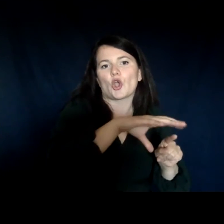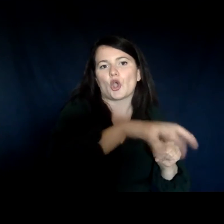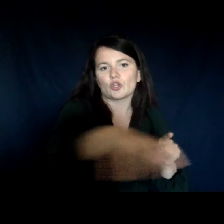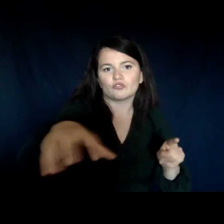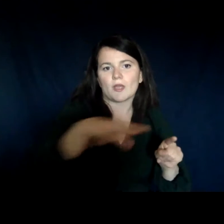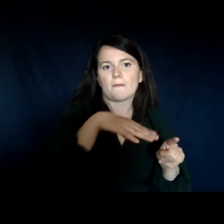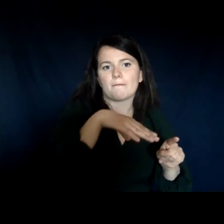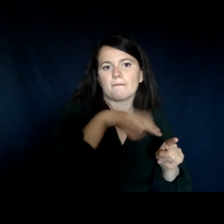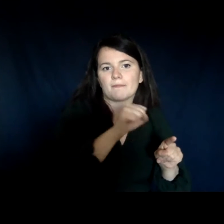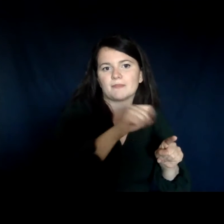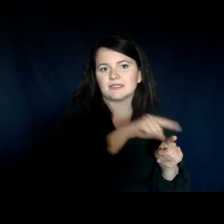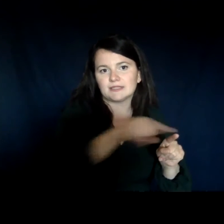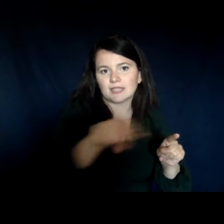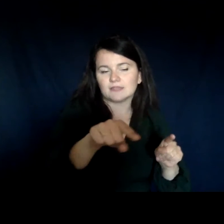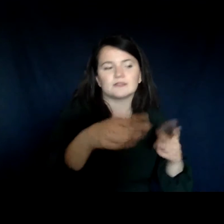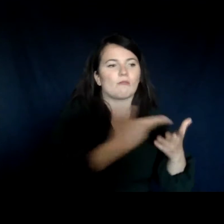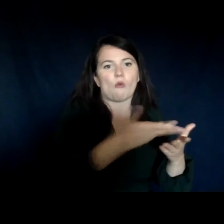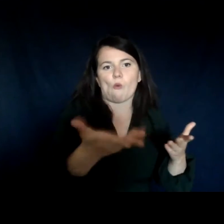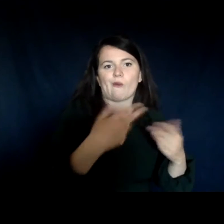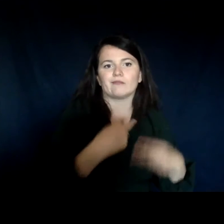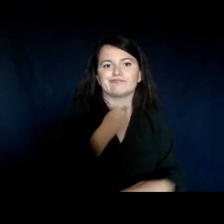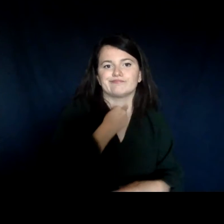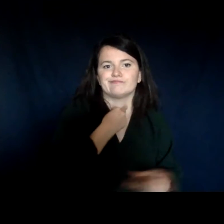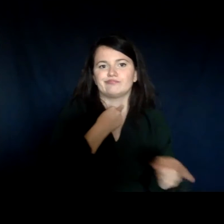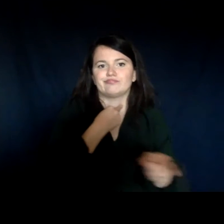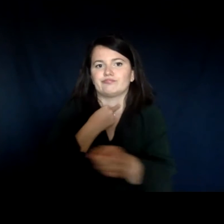It's also a good opportunities for all the beneficiaries